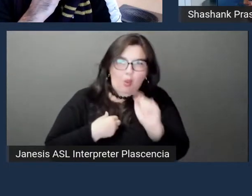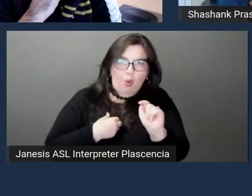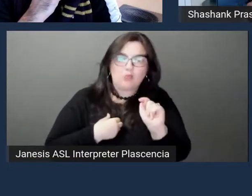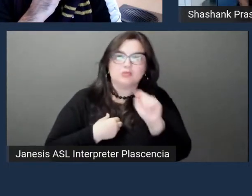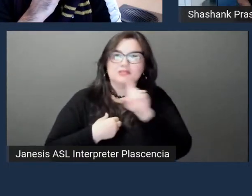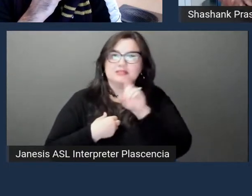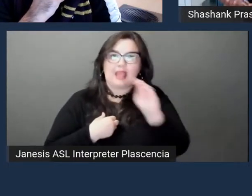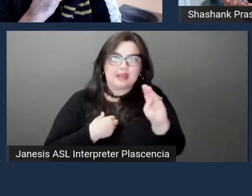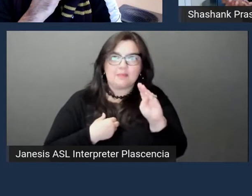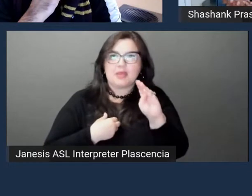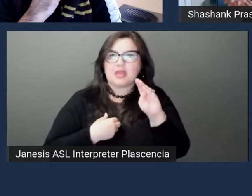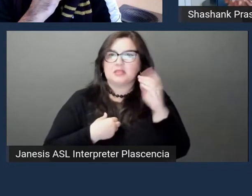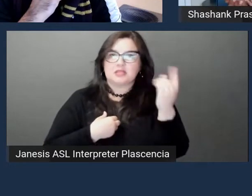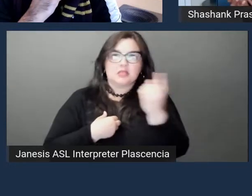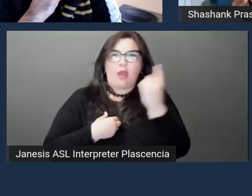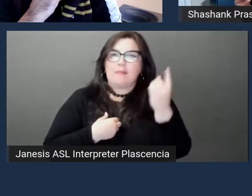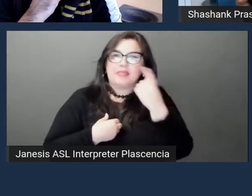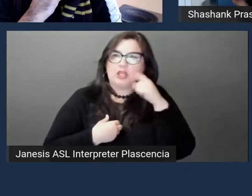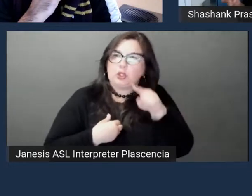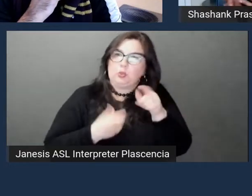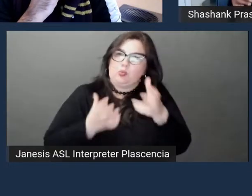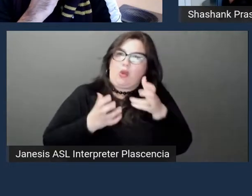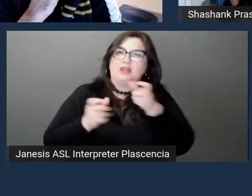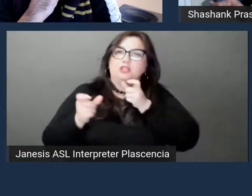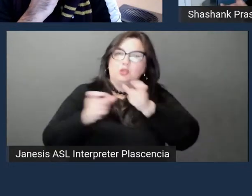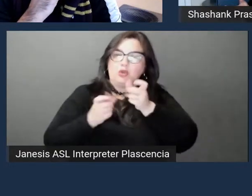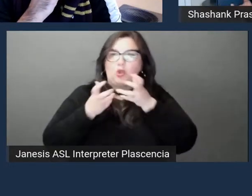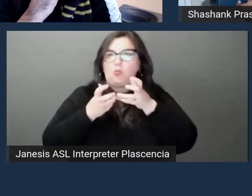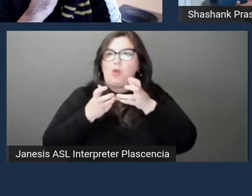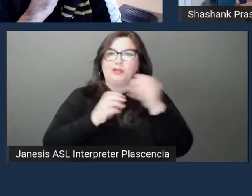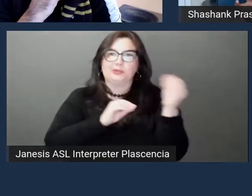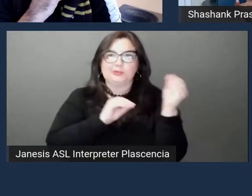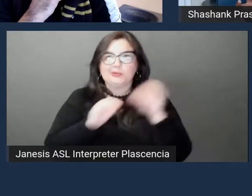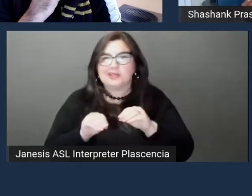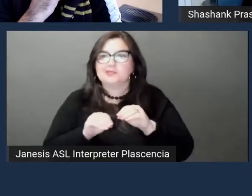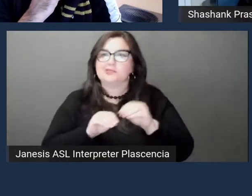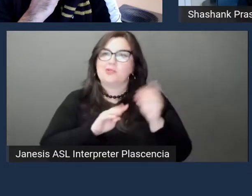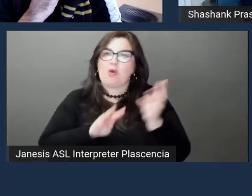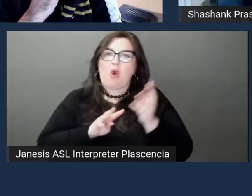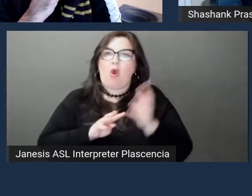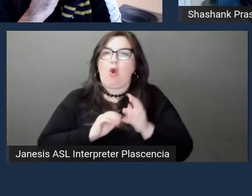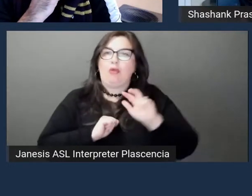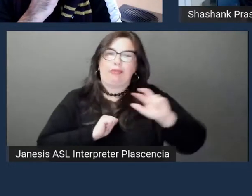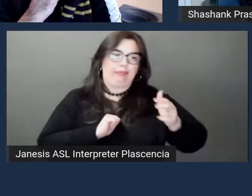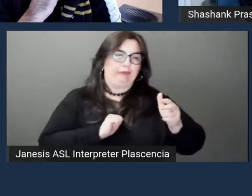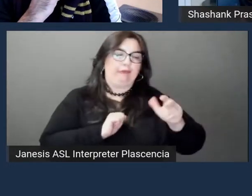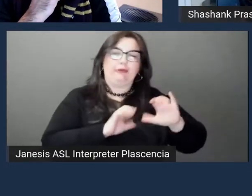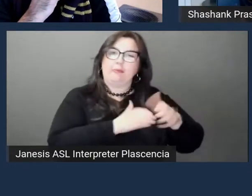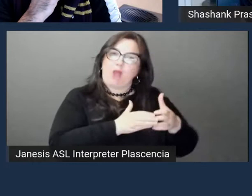you wanted to install the third-party application, other drivers and such. Because if you're using RDS,